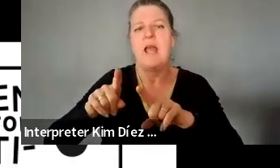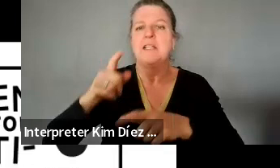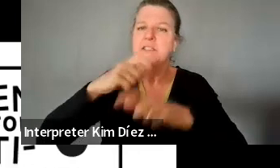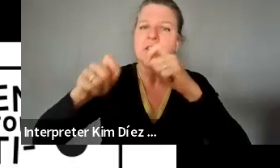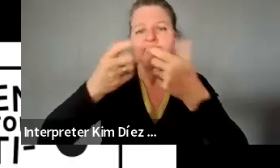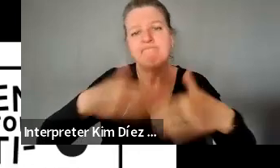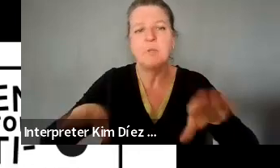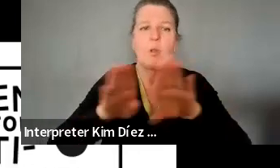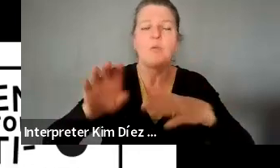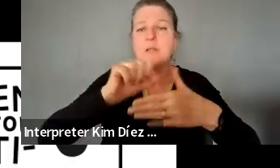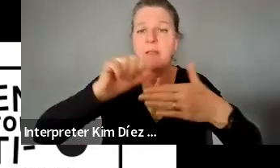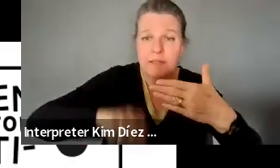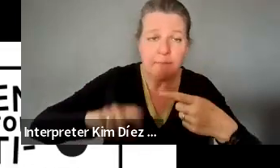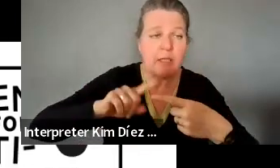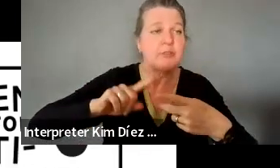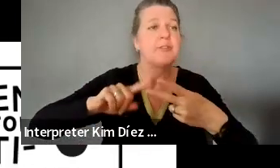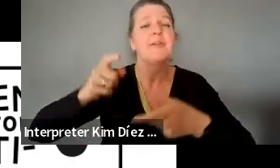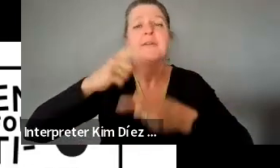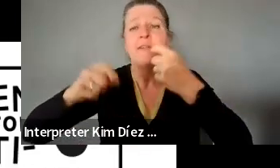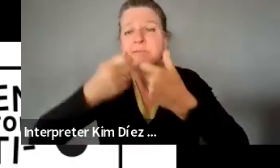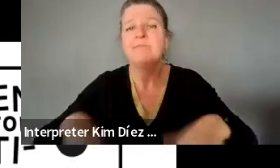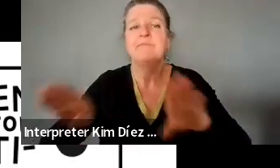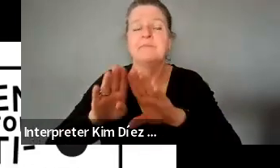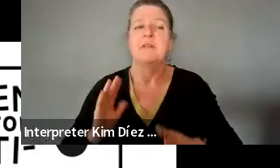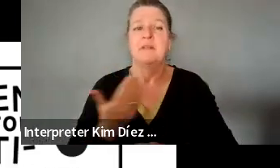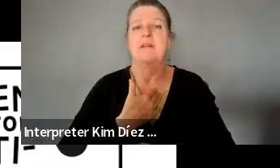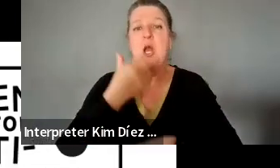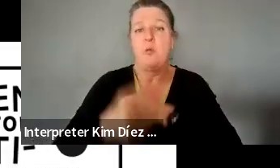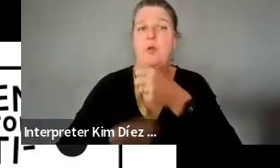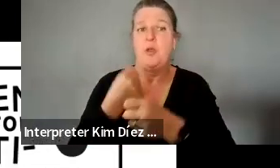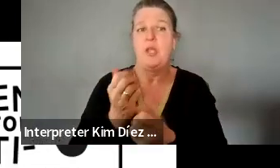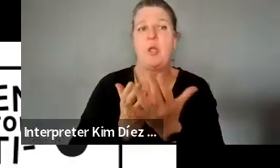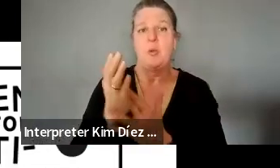But we're also wrapping up this time, this year through our OFAR program.